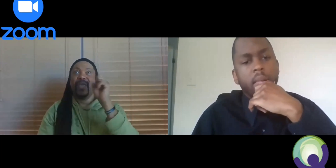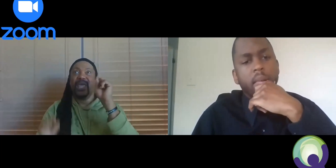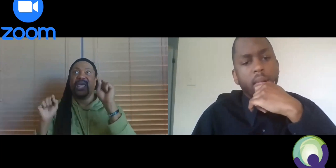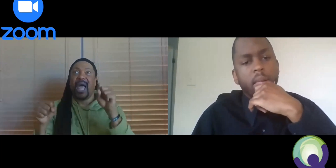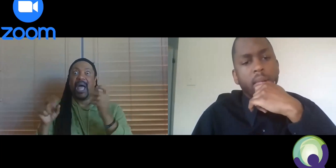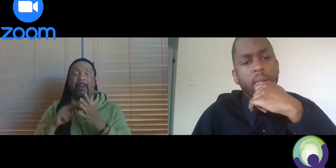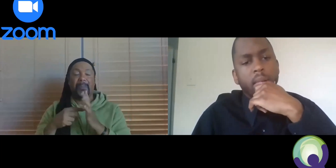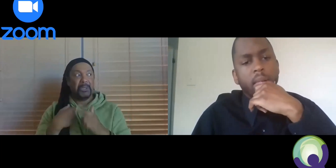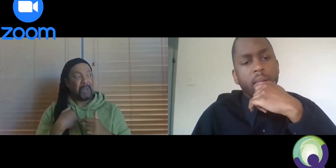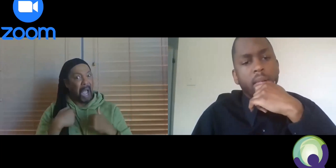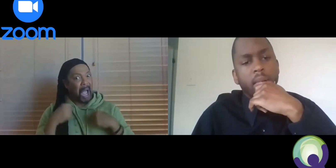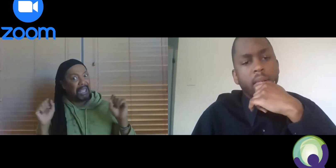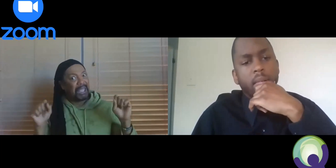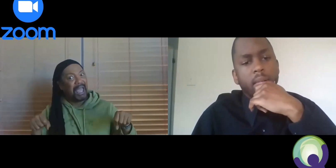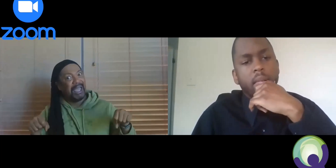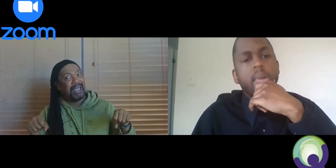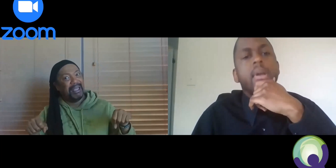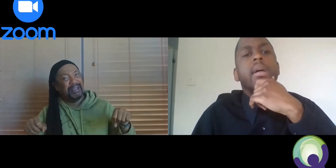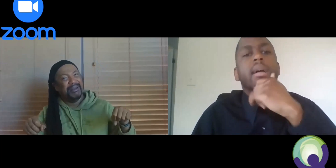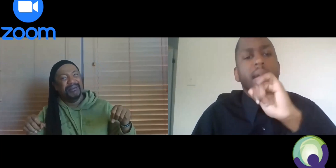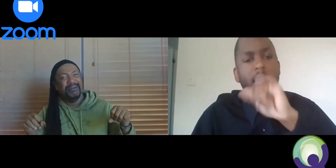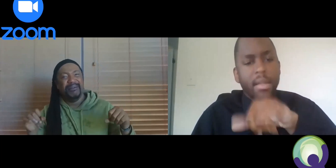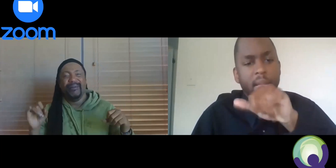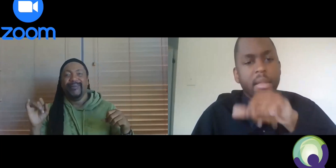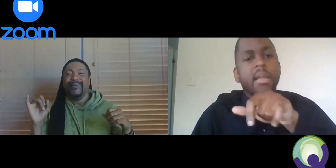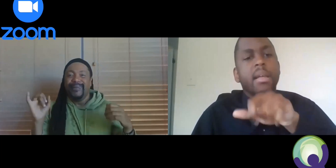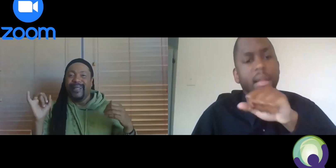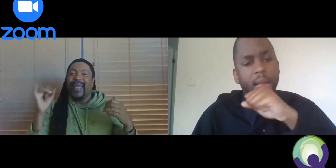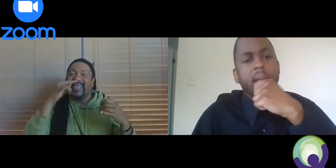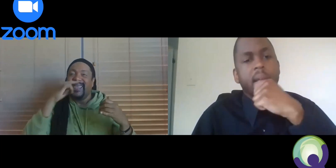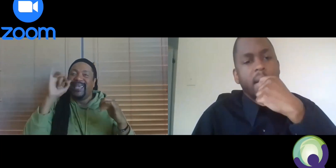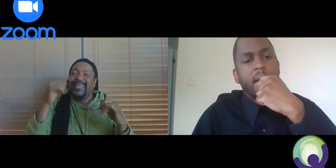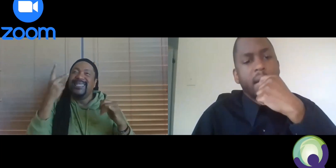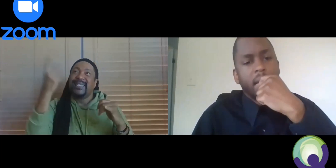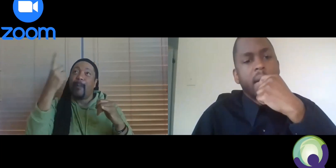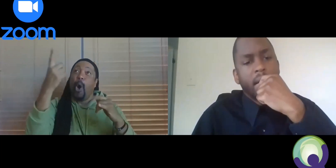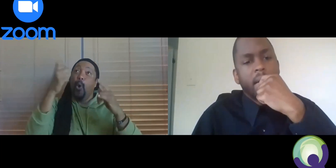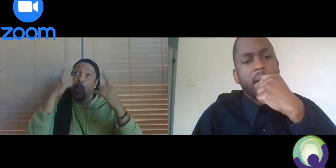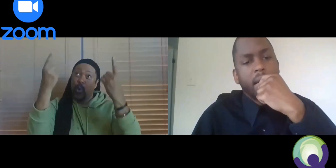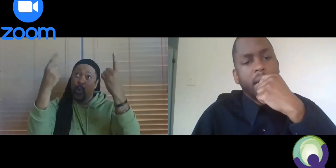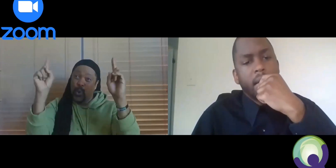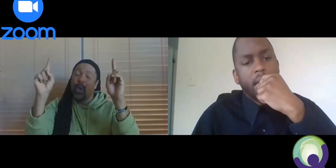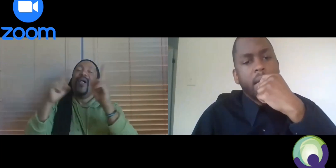So they are so shocked and then they would think, “I can be that. If they can do it, then I can do it”.